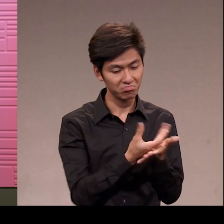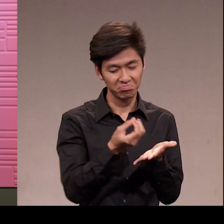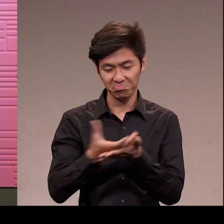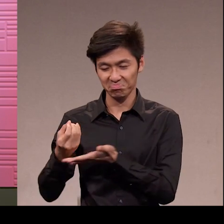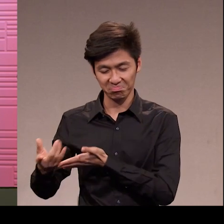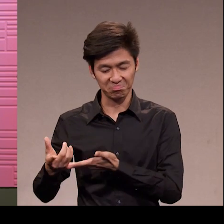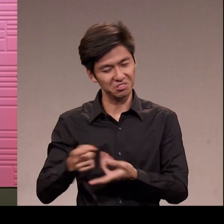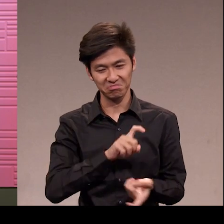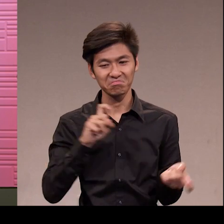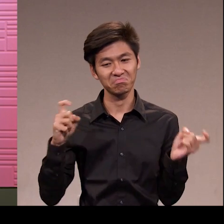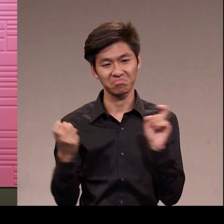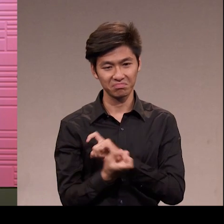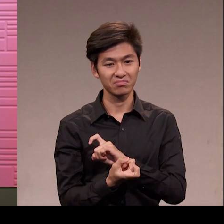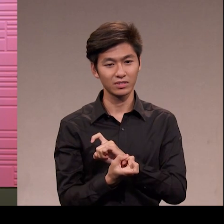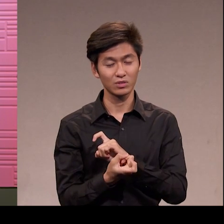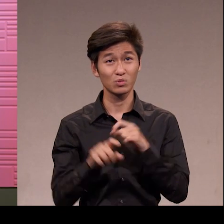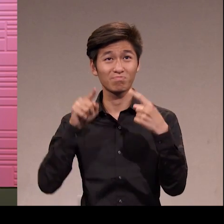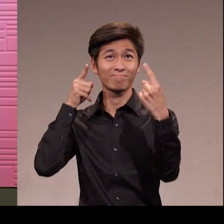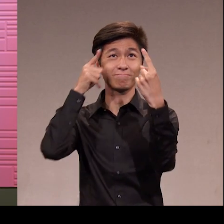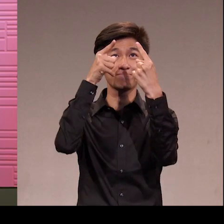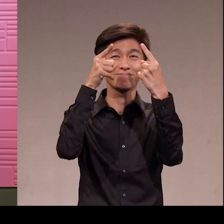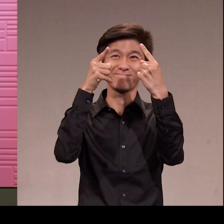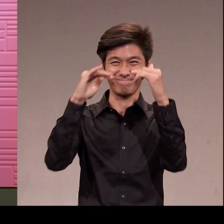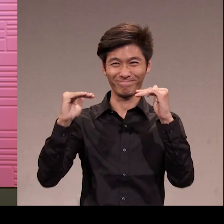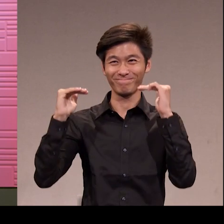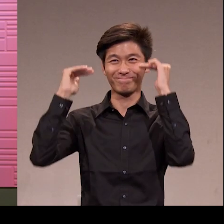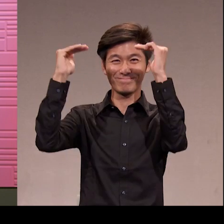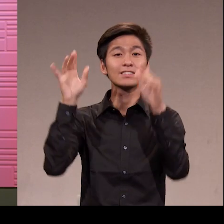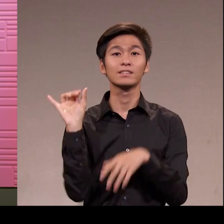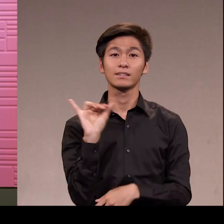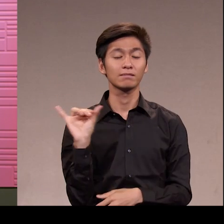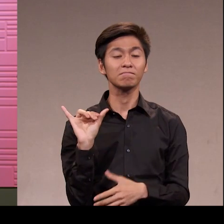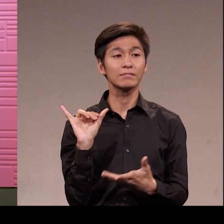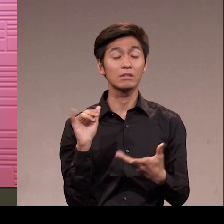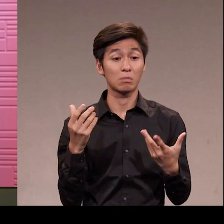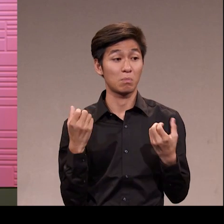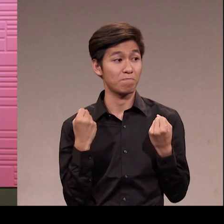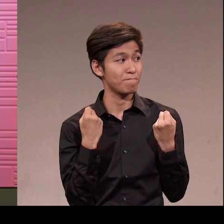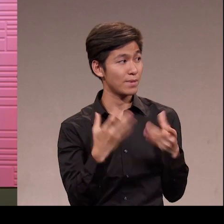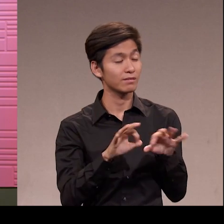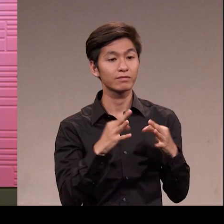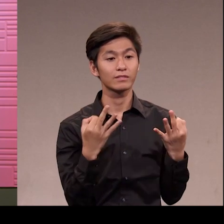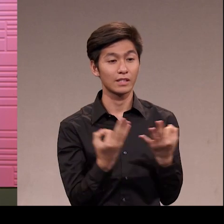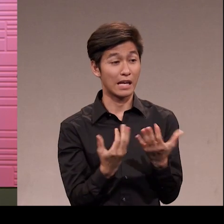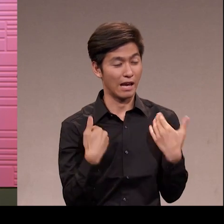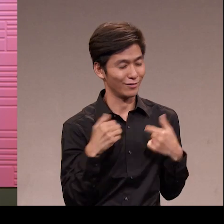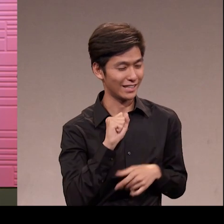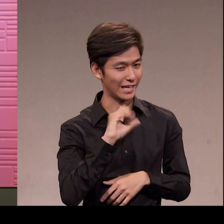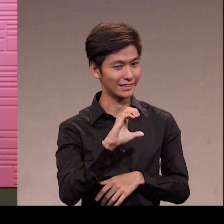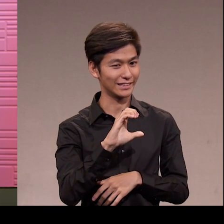Aspirations have also risen. For example, more families have air conditioners and